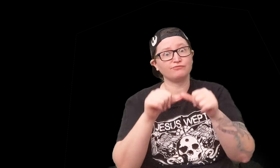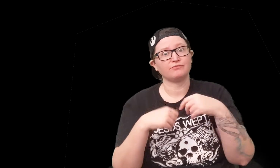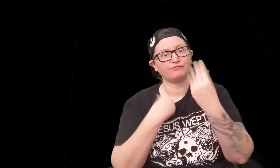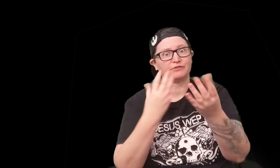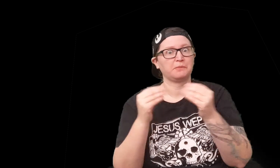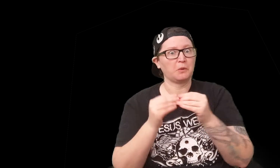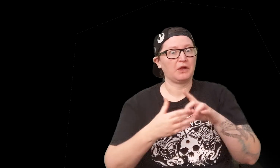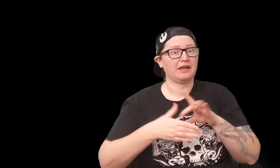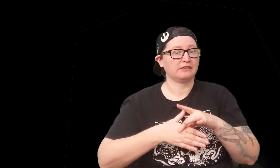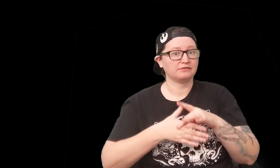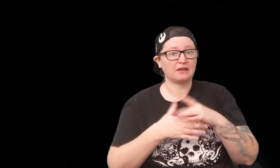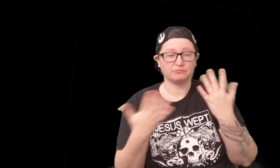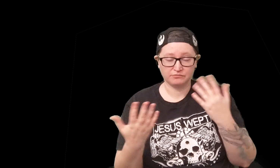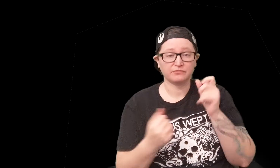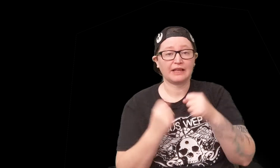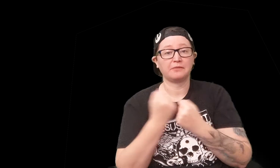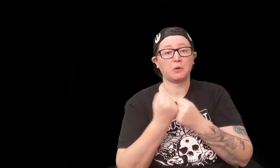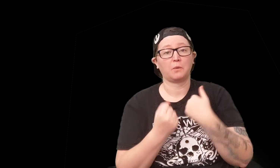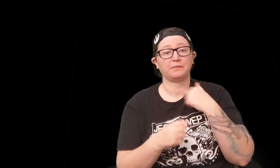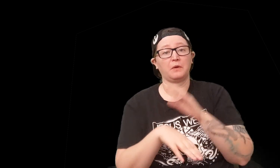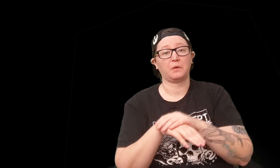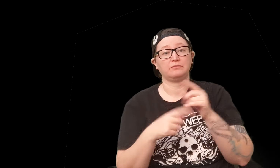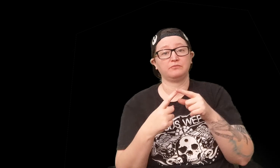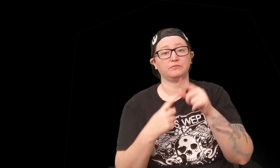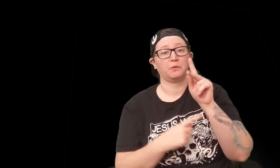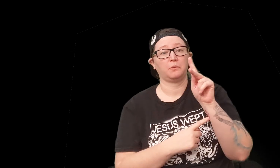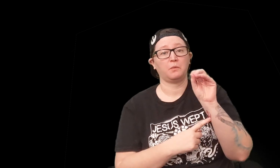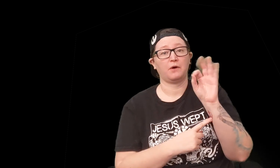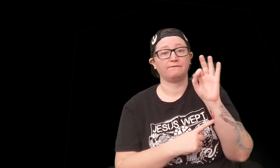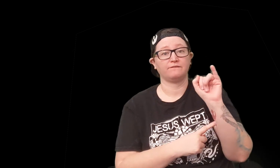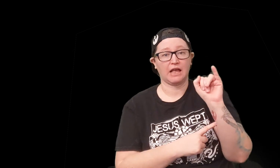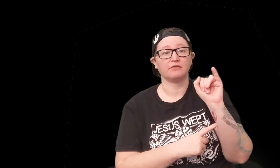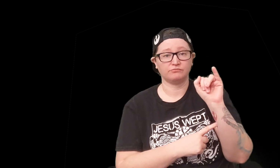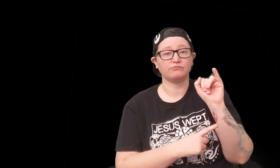support in another way so I can continue giving great content you can support me through Ko-fi